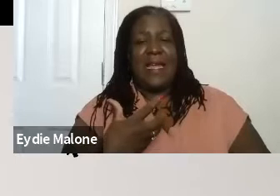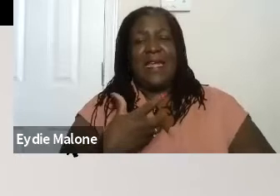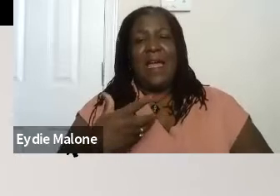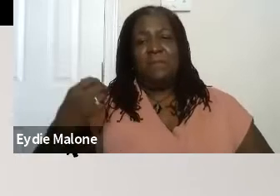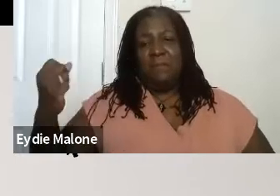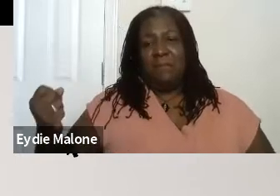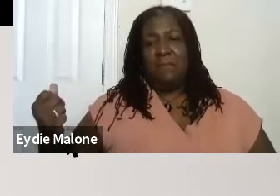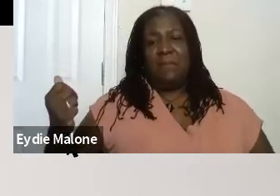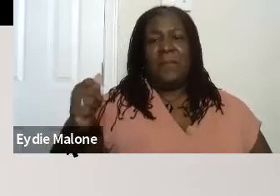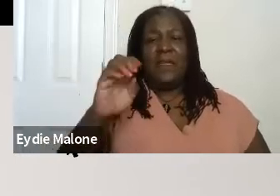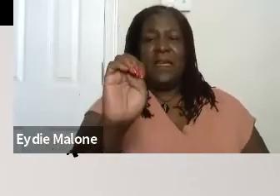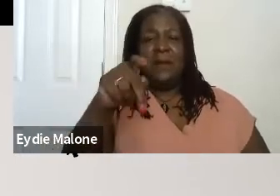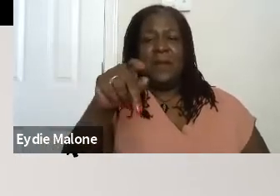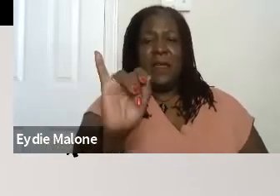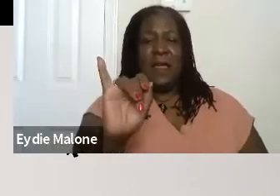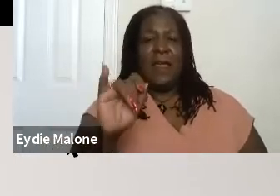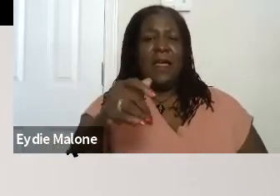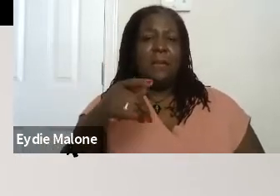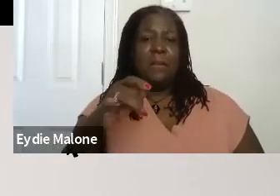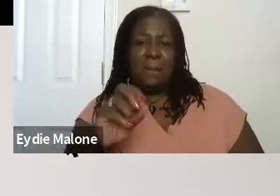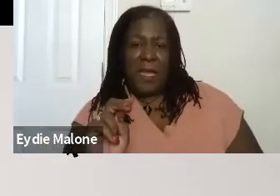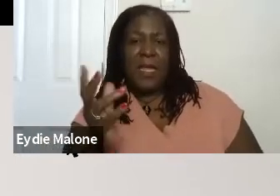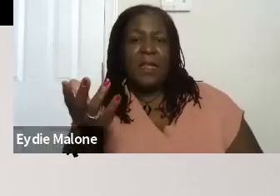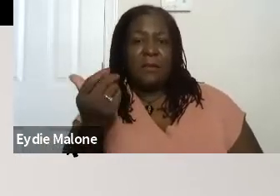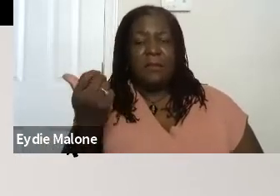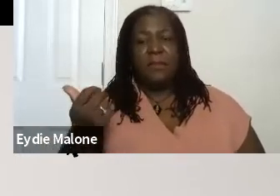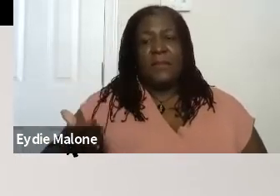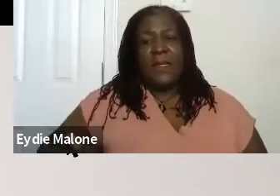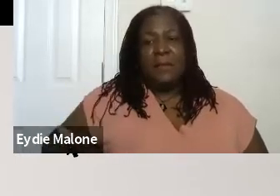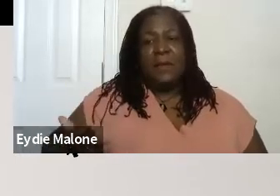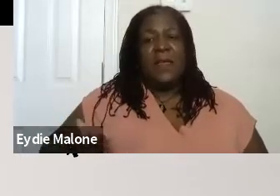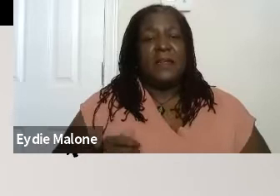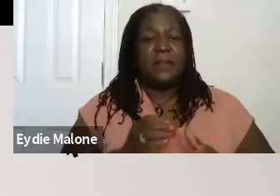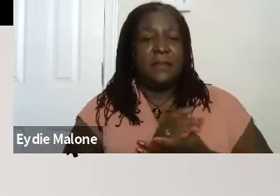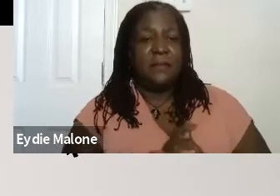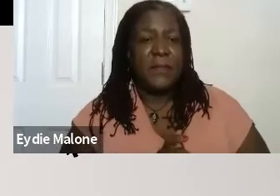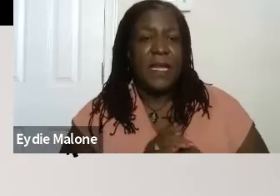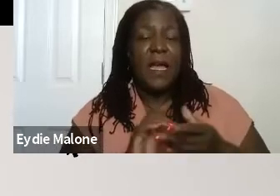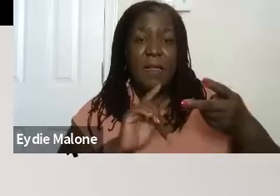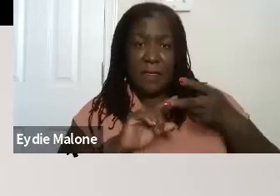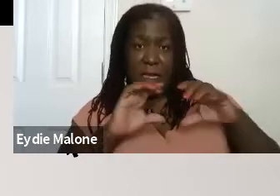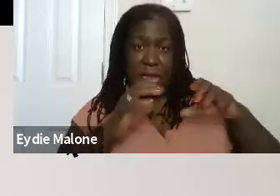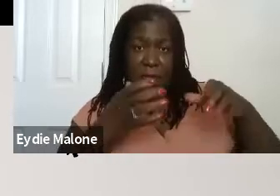visit to the hospital. The second group who are considered at risk